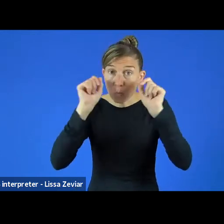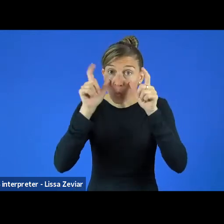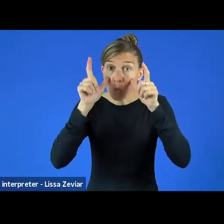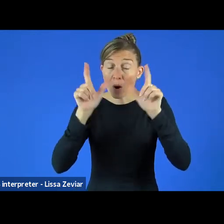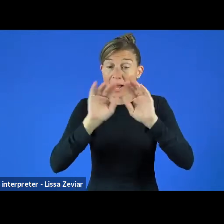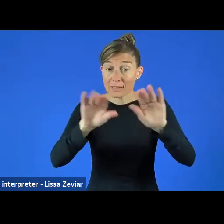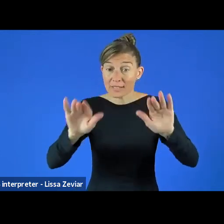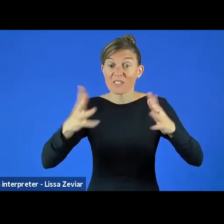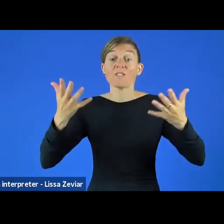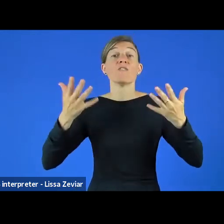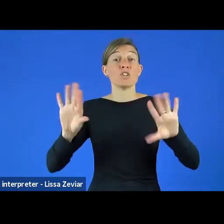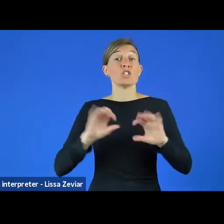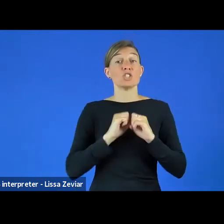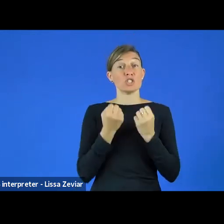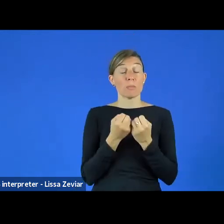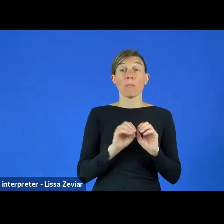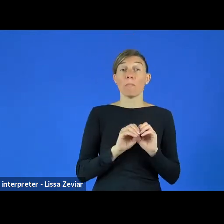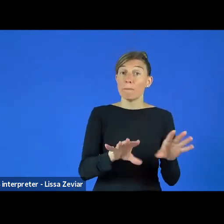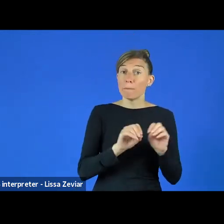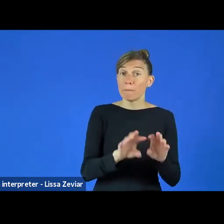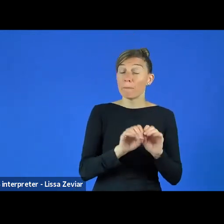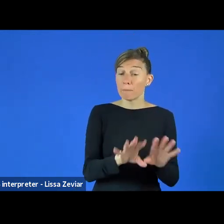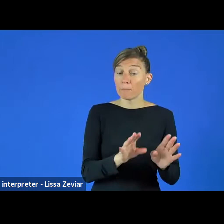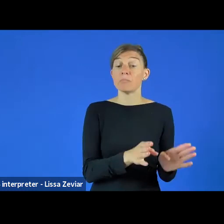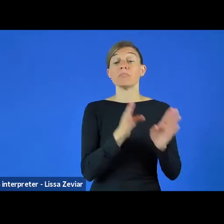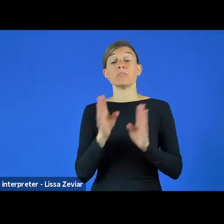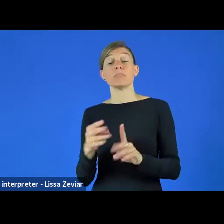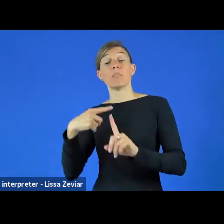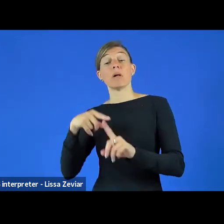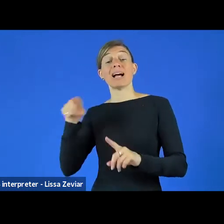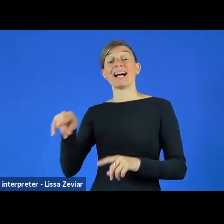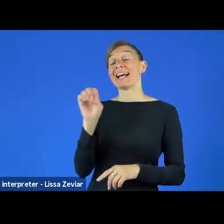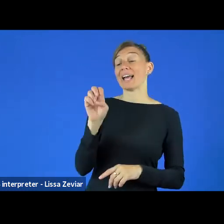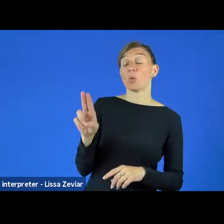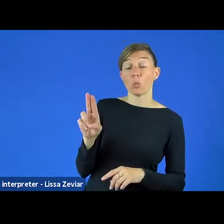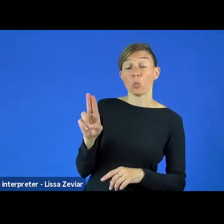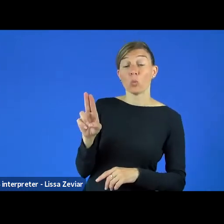And we also follow any EU legislative and policy initiatives